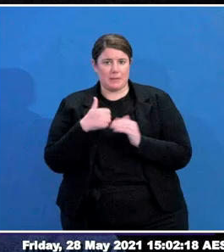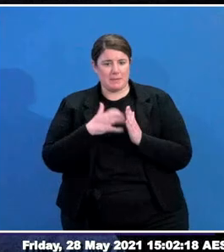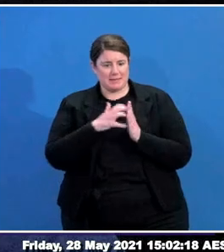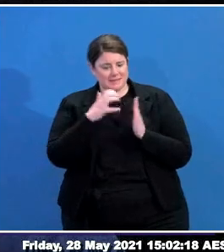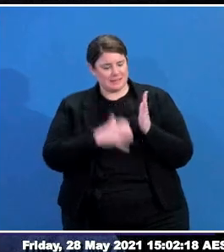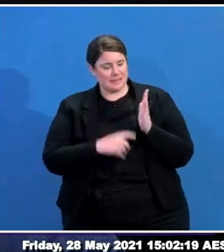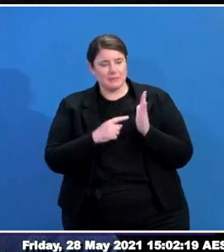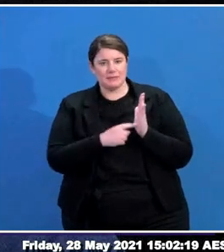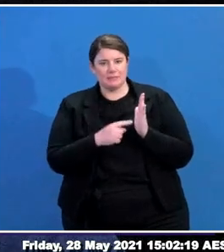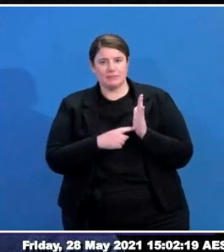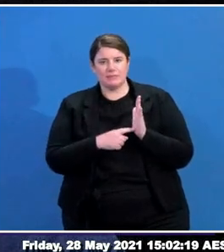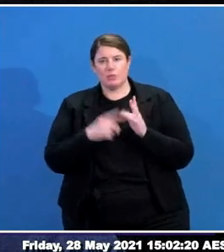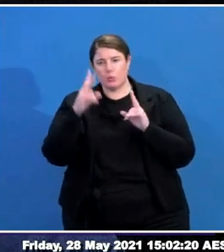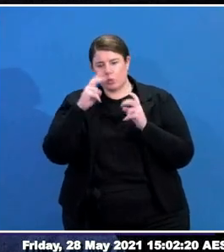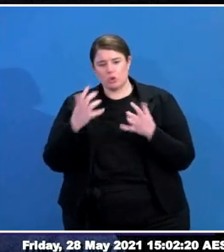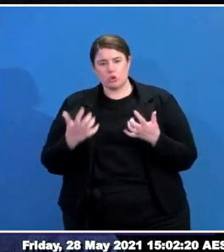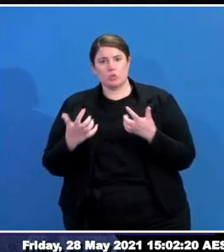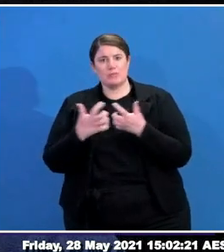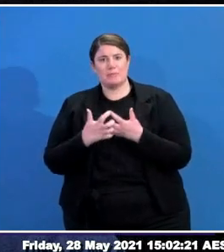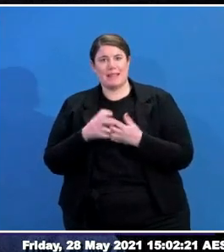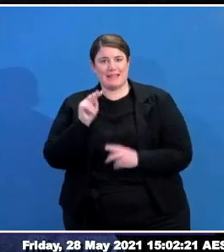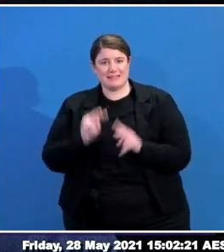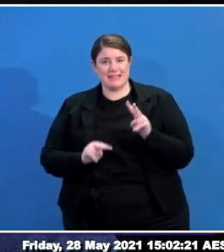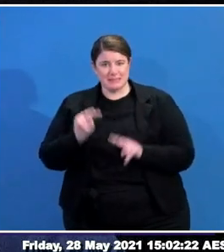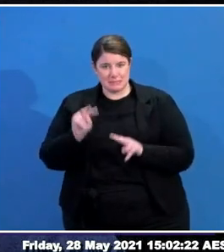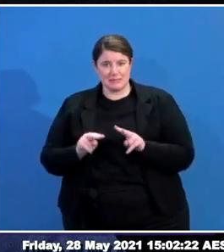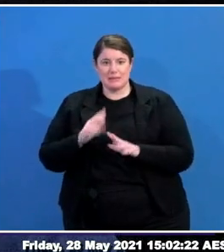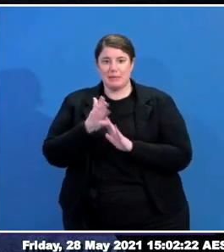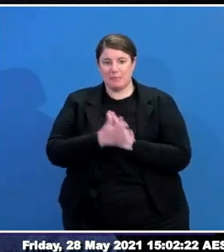as well, a suitability assessment where we are examining the provider